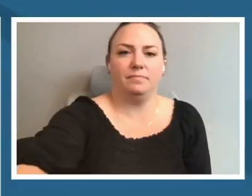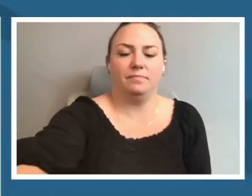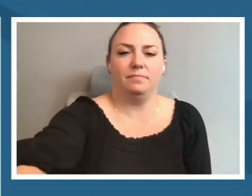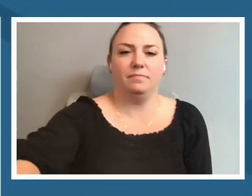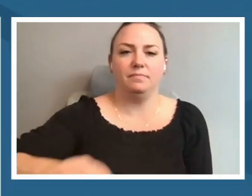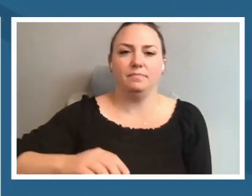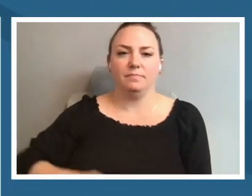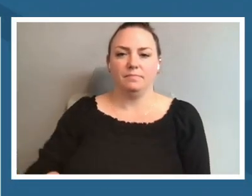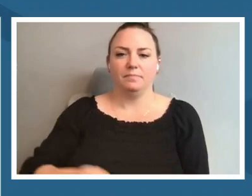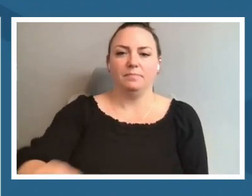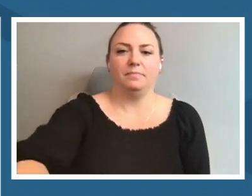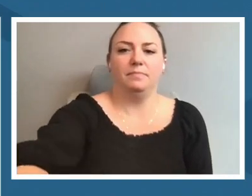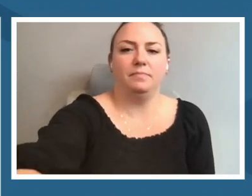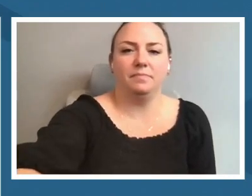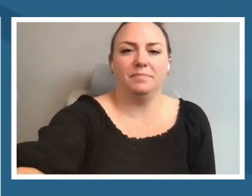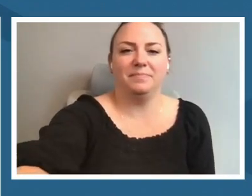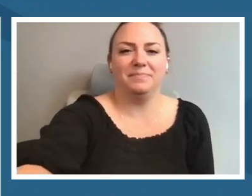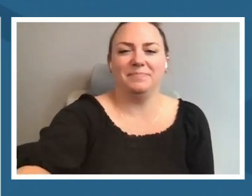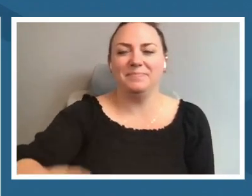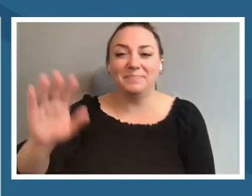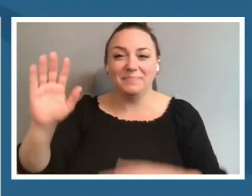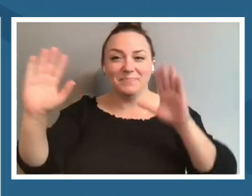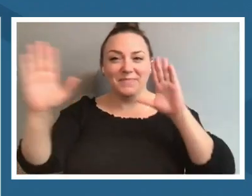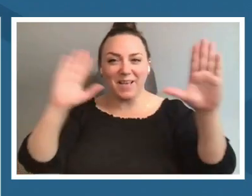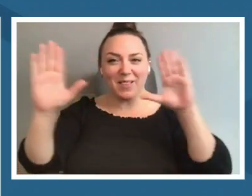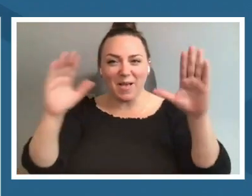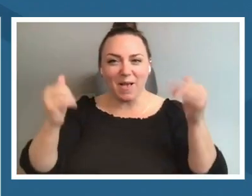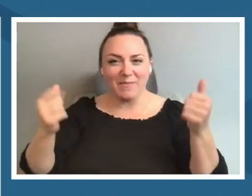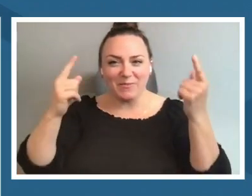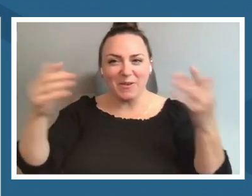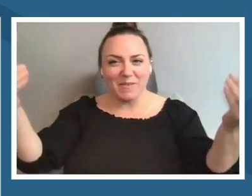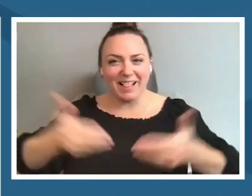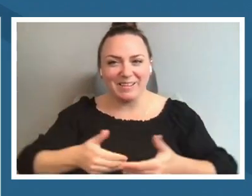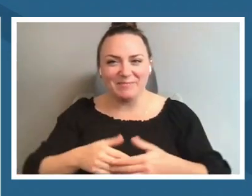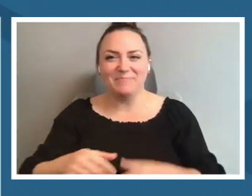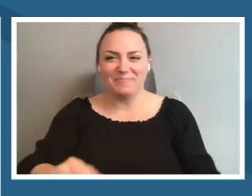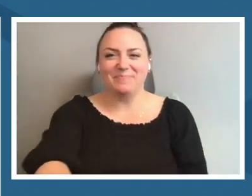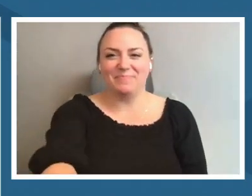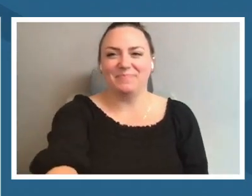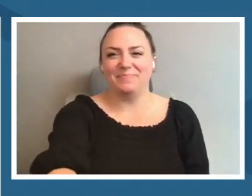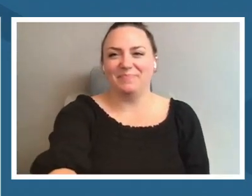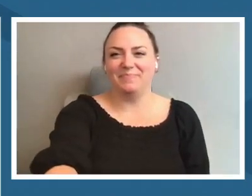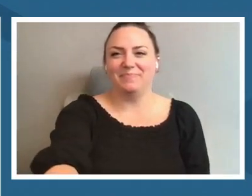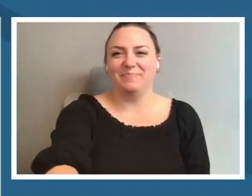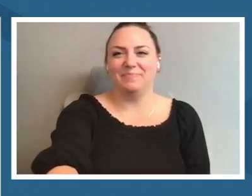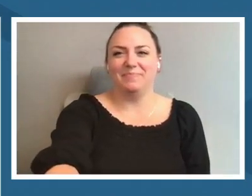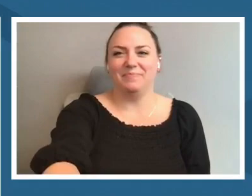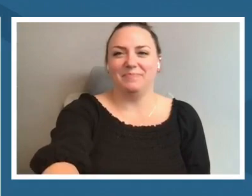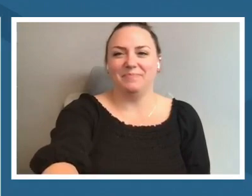hello everyone welcome welcome to our session